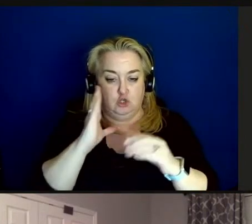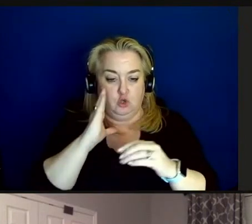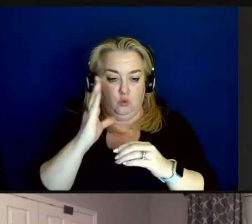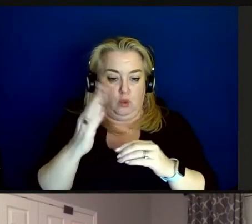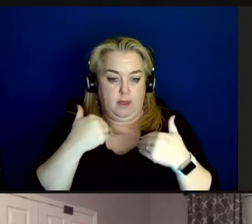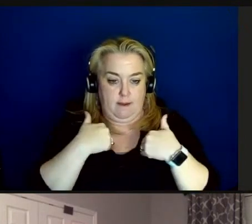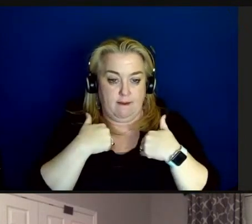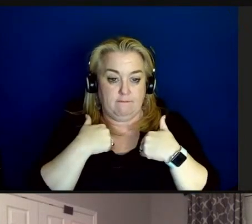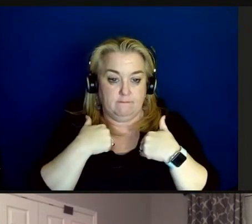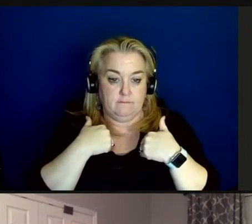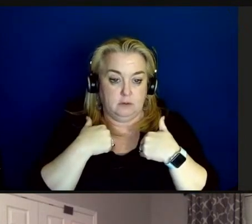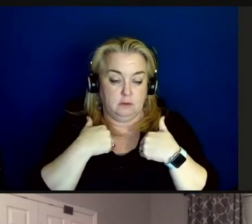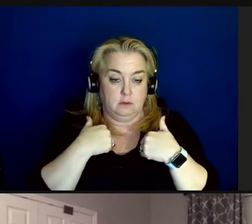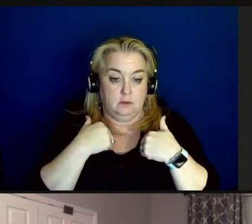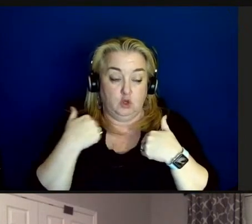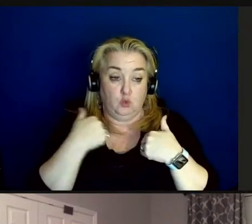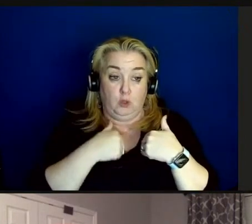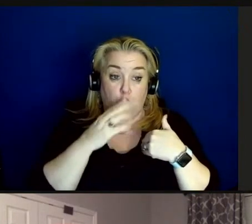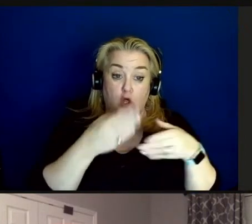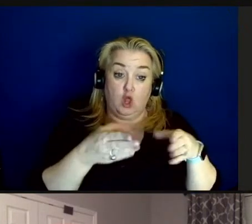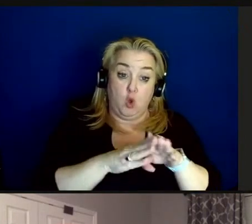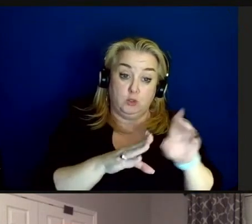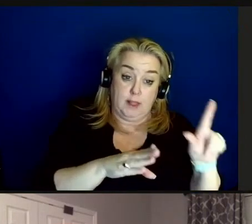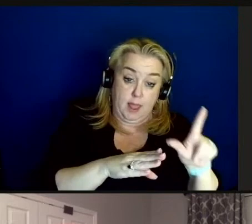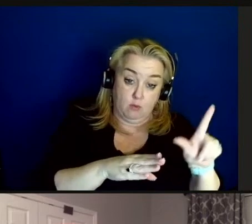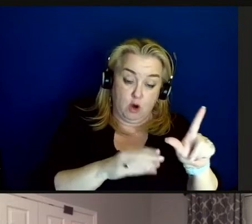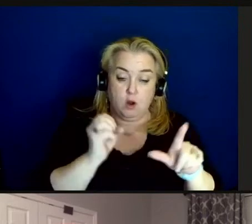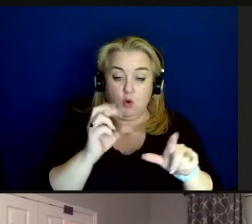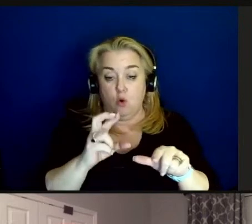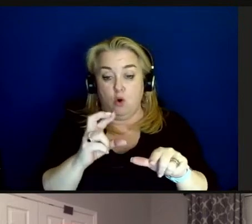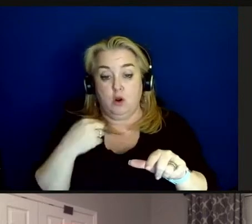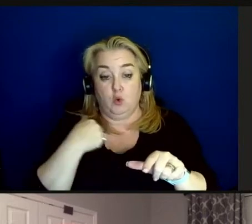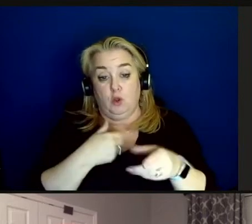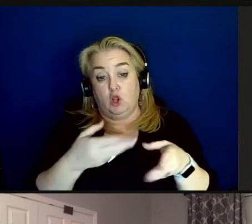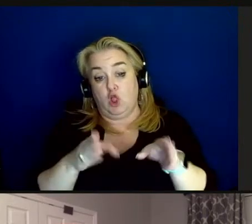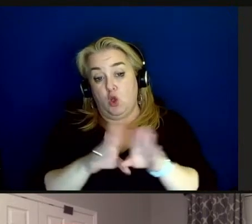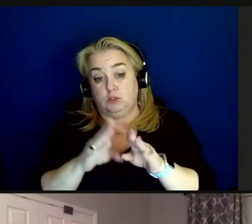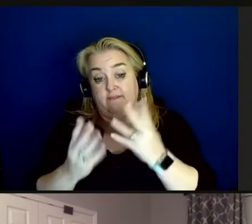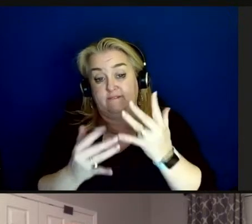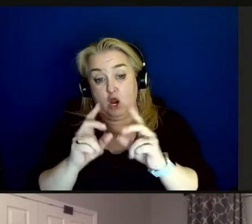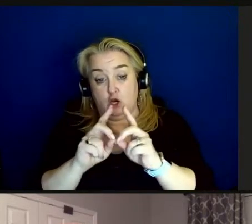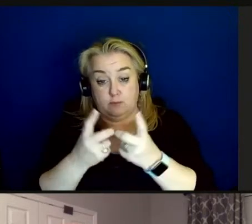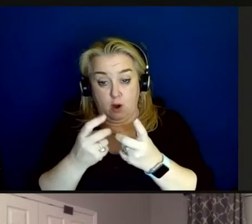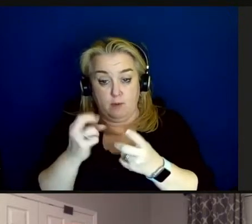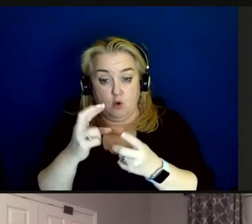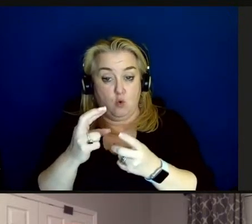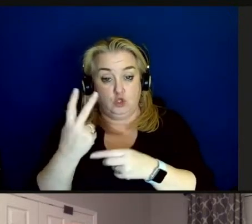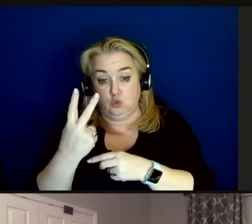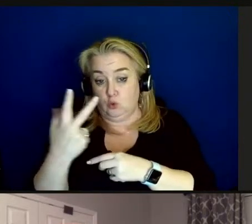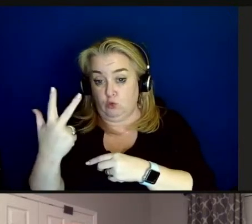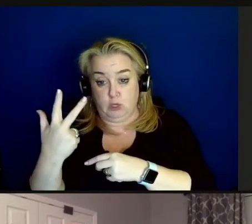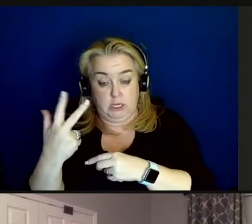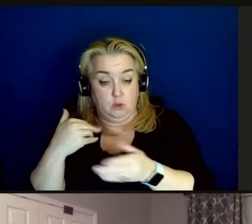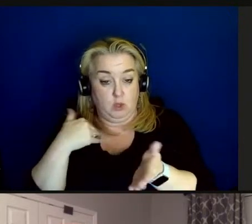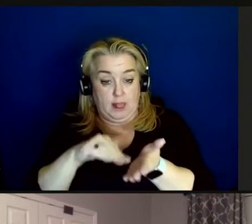NOTHING. WHAT DOES THAT LOOK LIKE ONE OF THEM THEN ONE OF THOSE